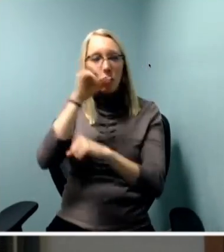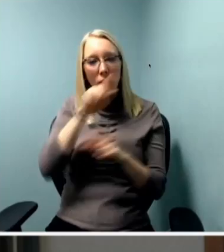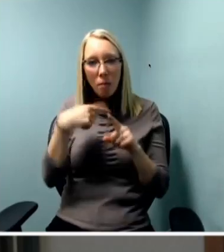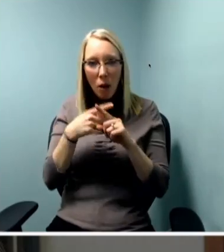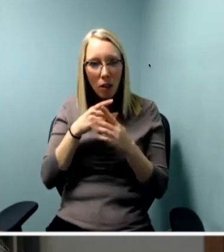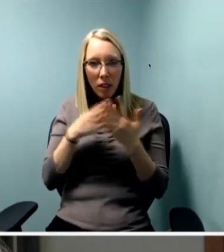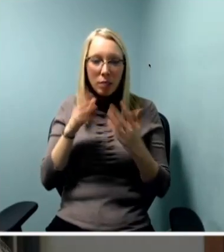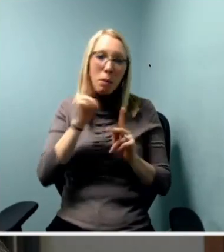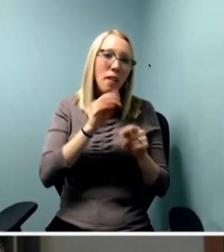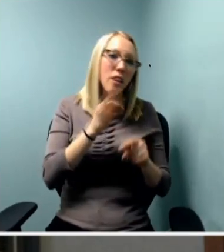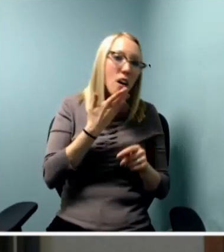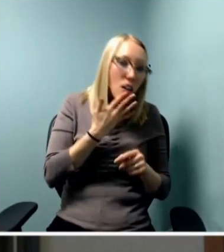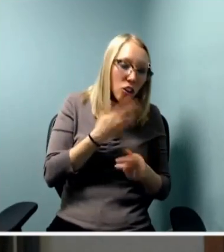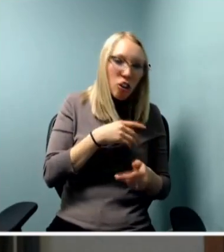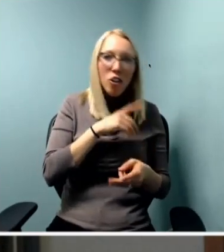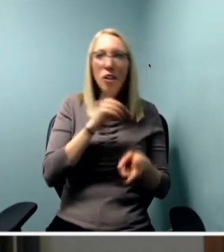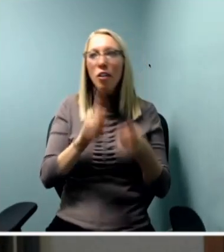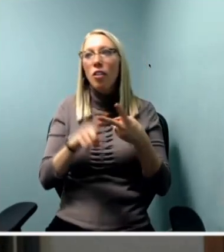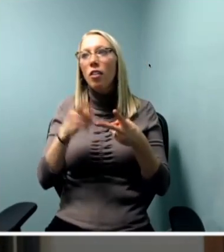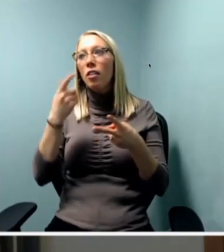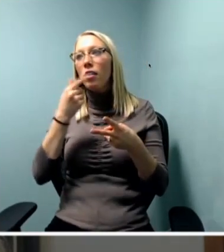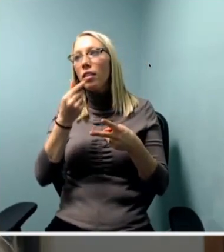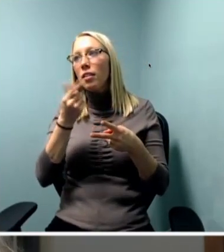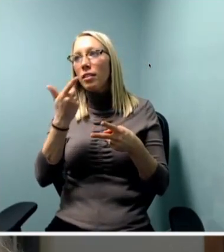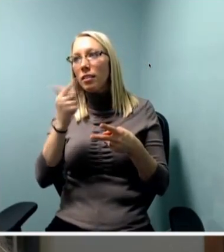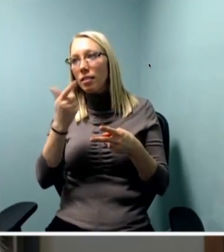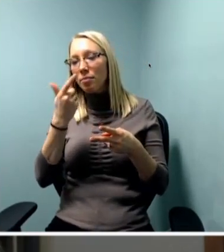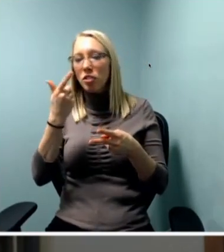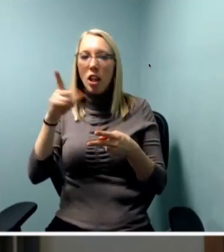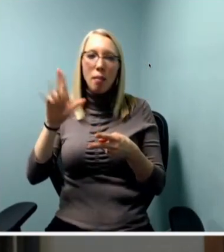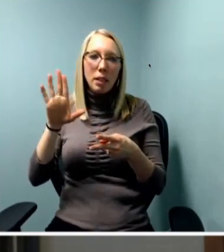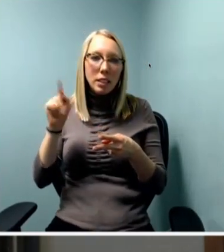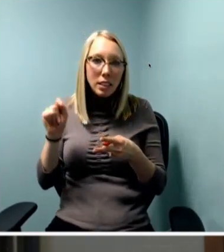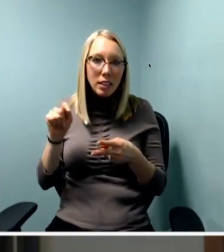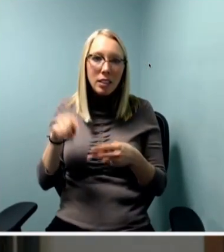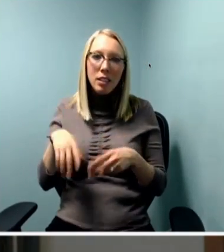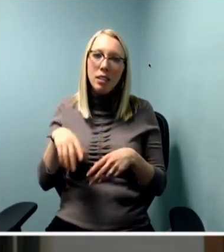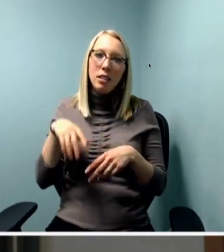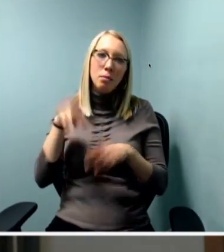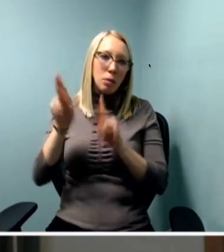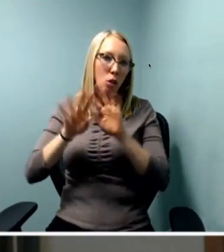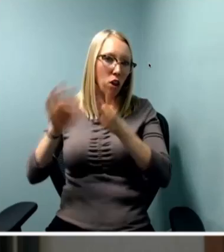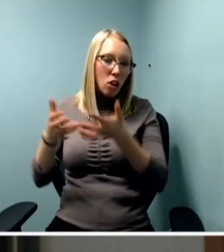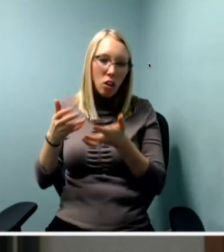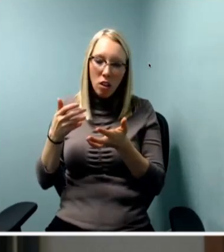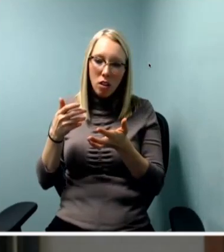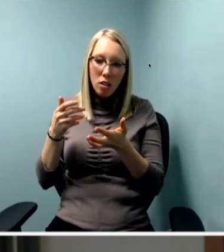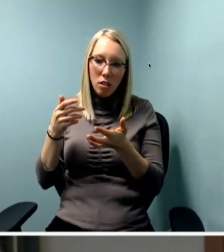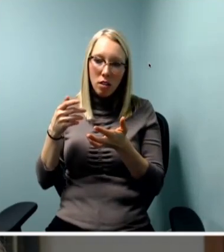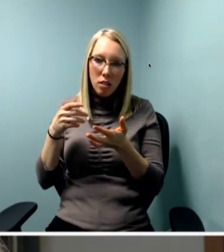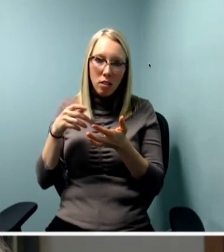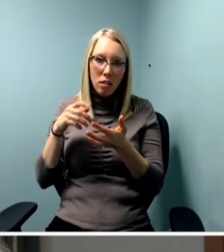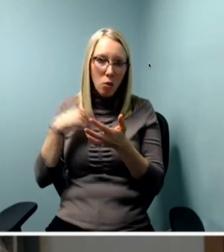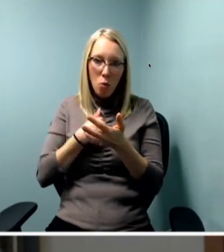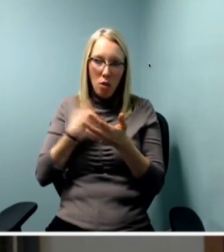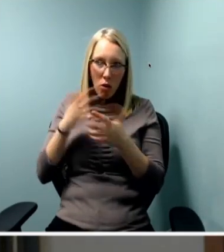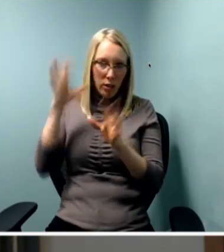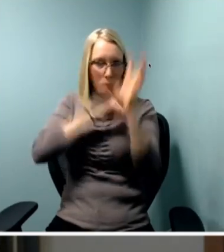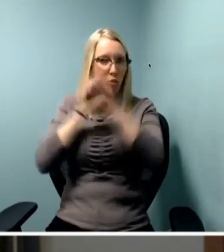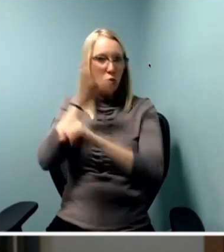and gay, lesbian, queer, trans, bisexual people, and Muslims,